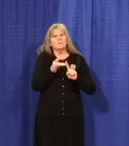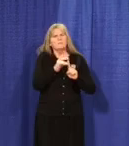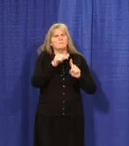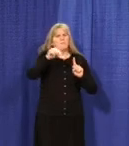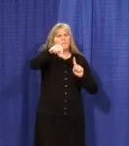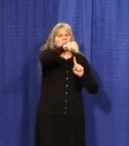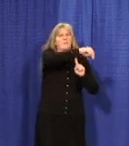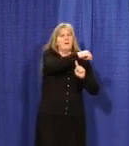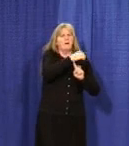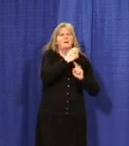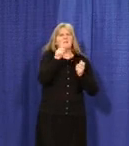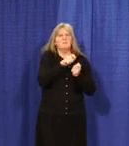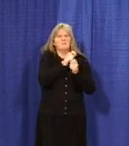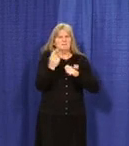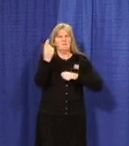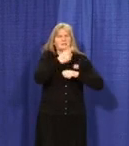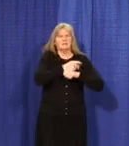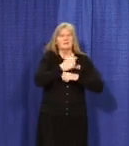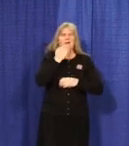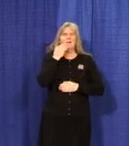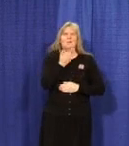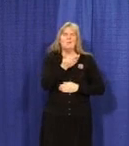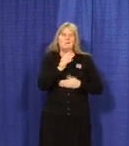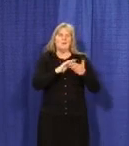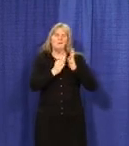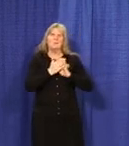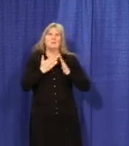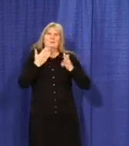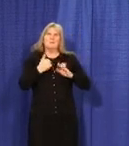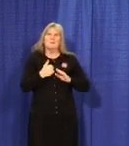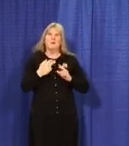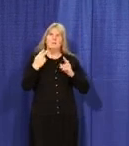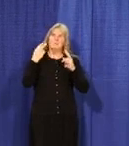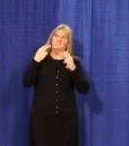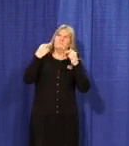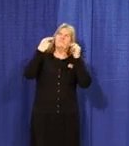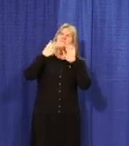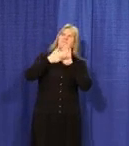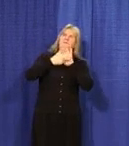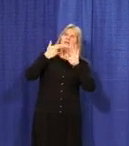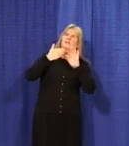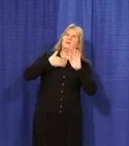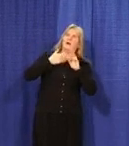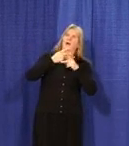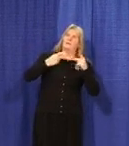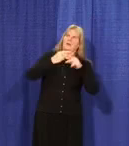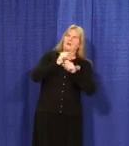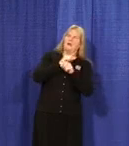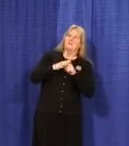I know that no community wants to be subject to a public health notification because it can cause an awful lot of stress and